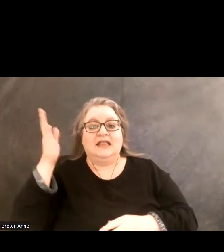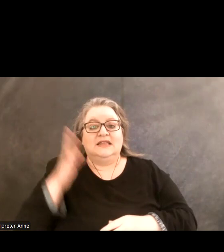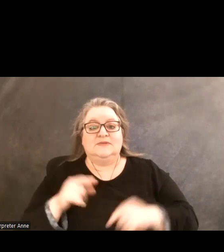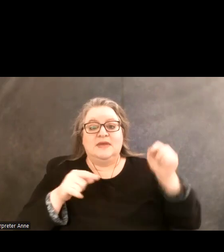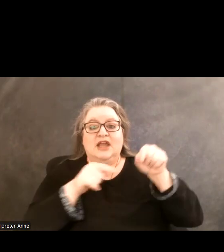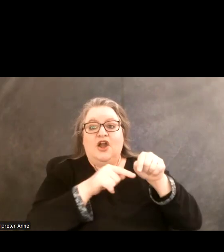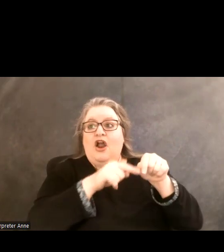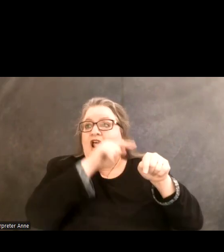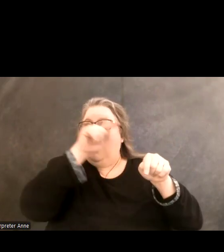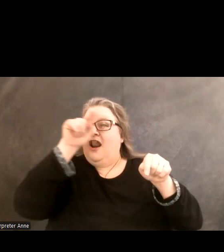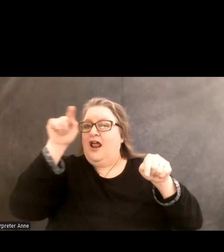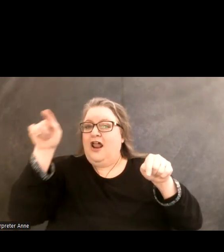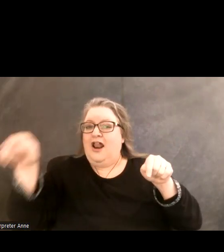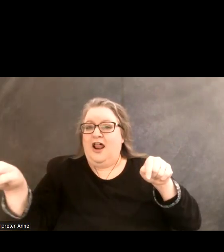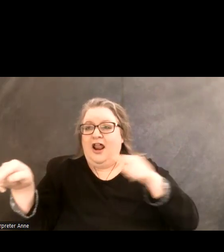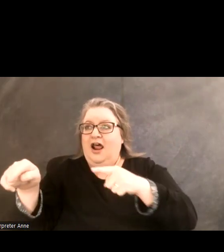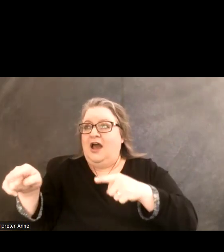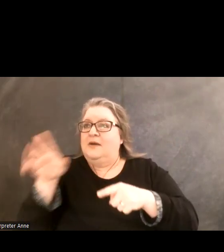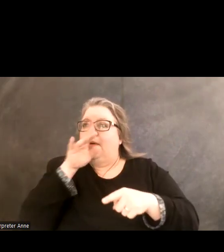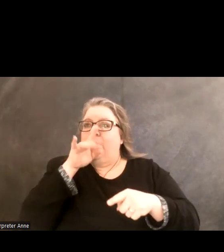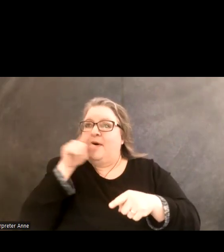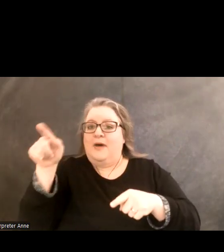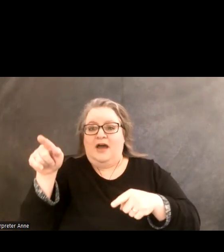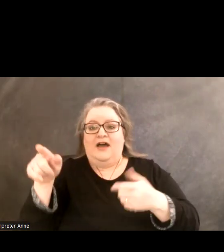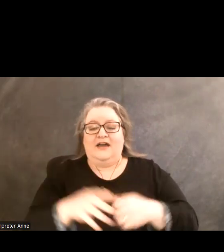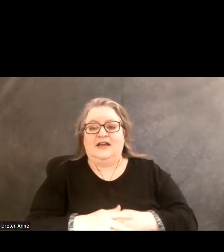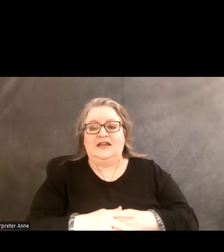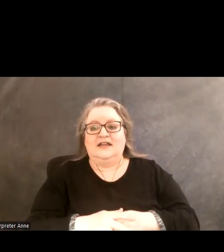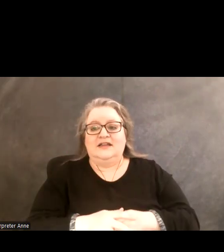of the ballroom where they were having the biggest meeting, so